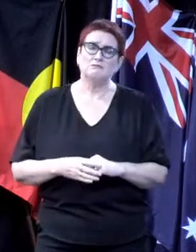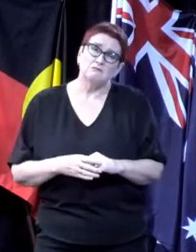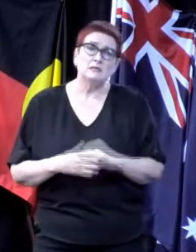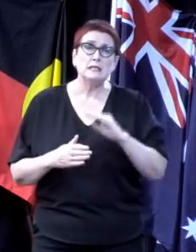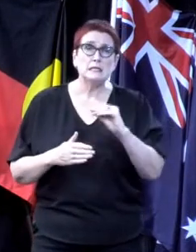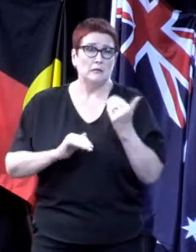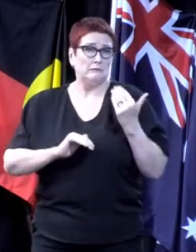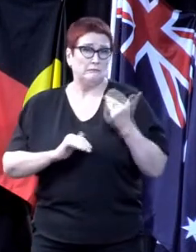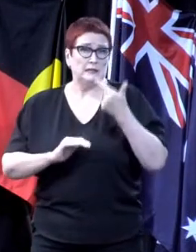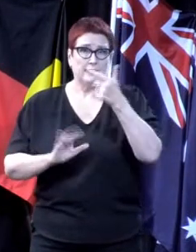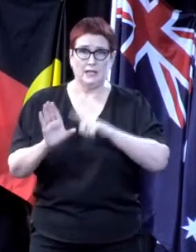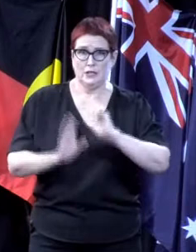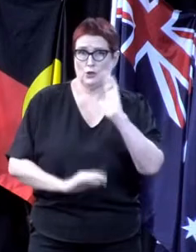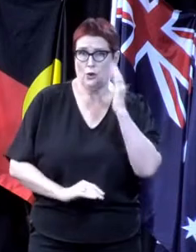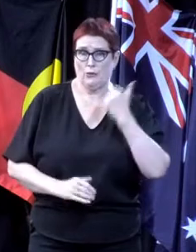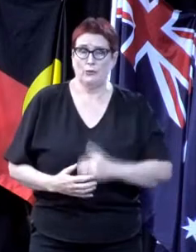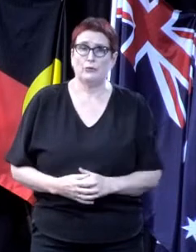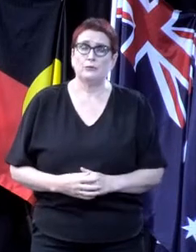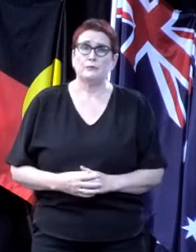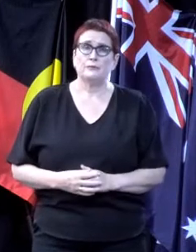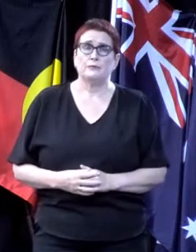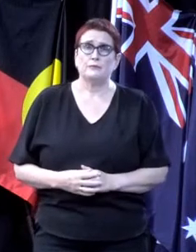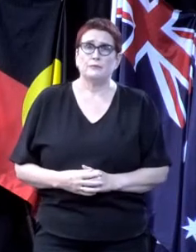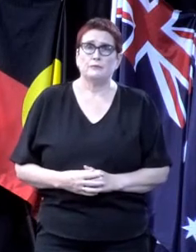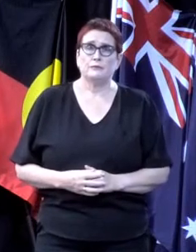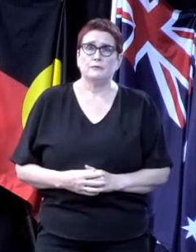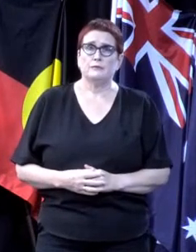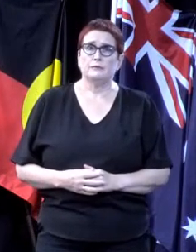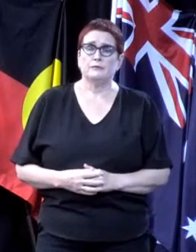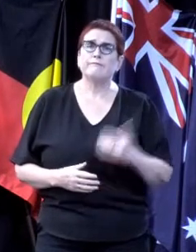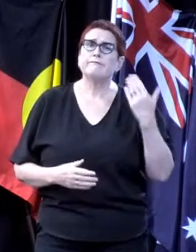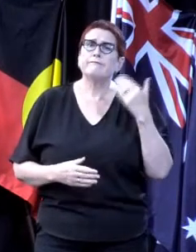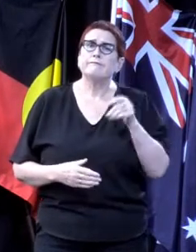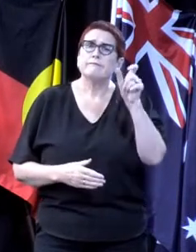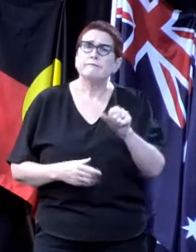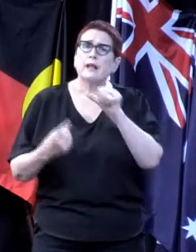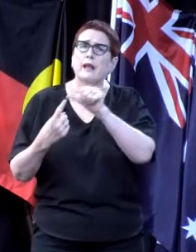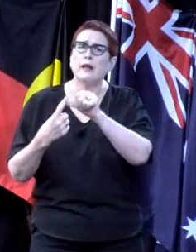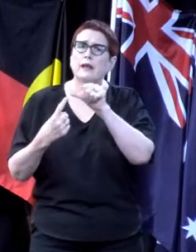And, in fact, when Ms. AAA spoke about some government funding